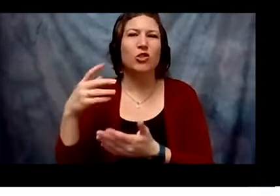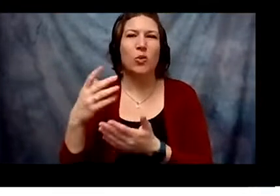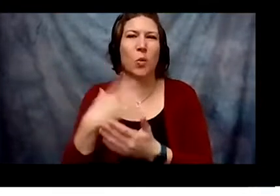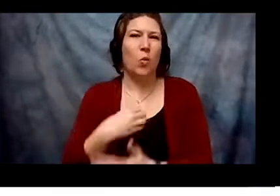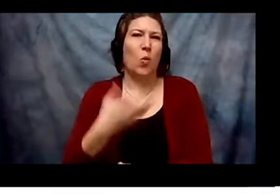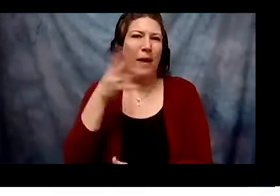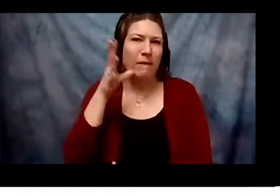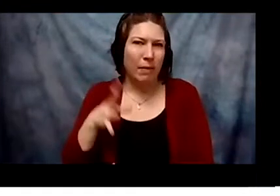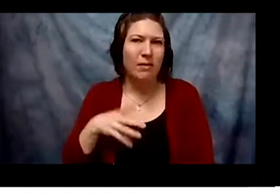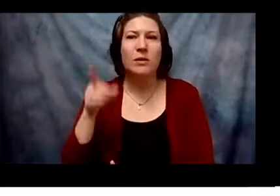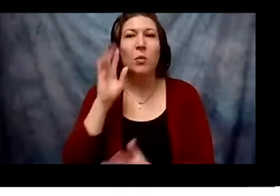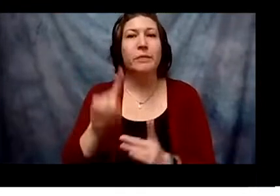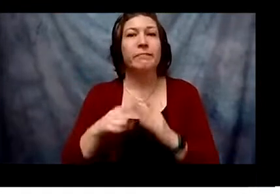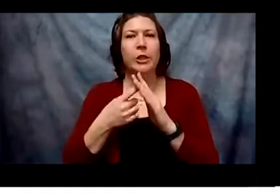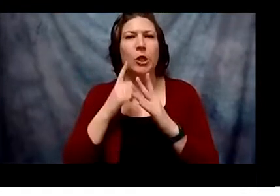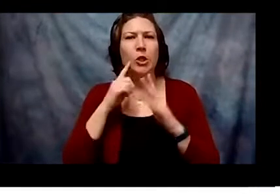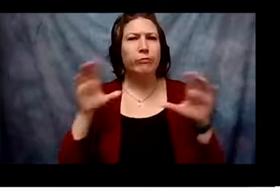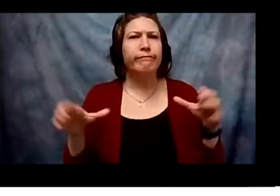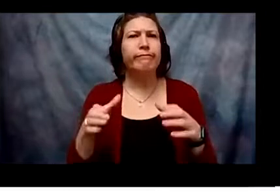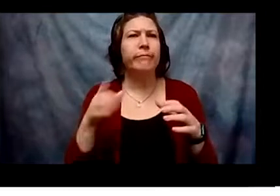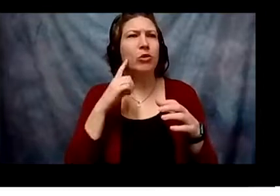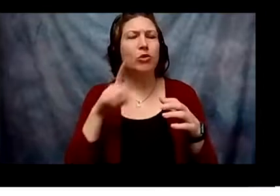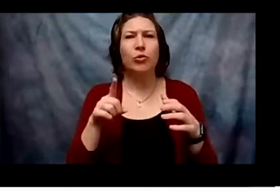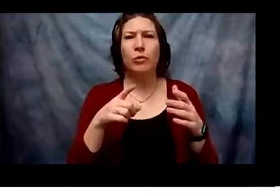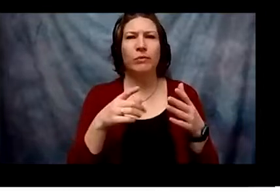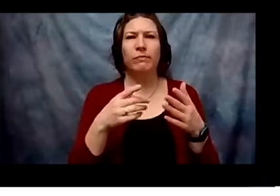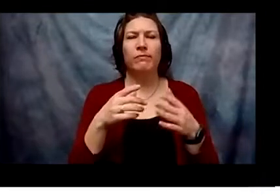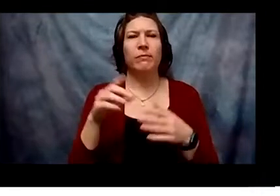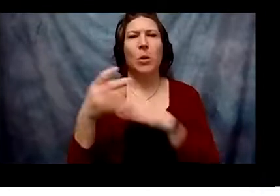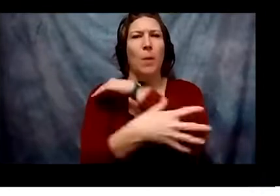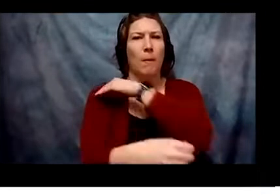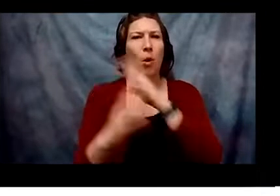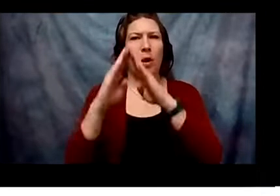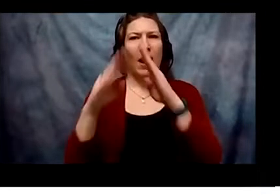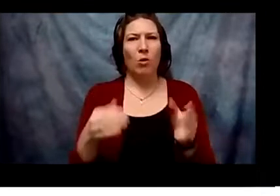started to rally to divide poor houses into two types of places.